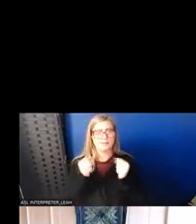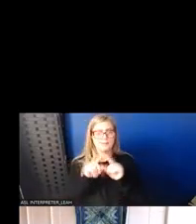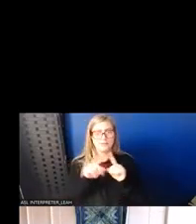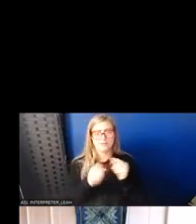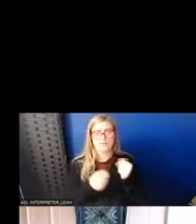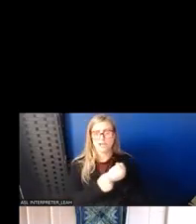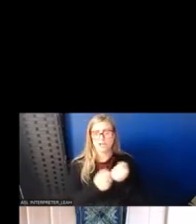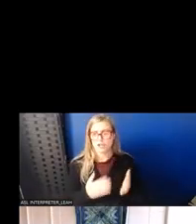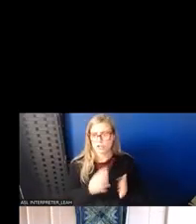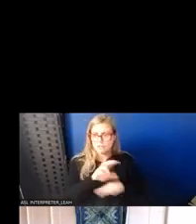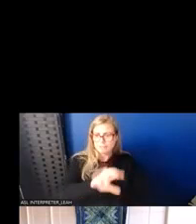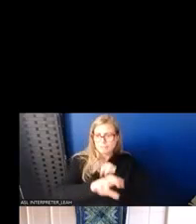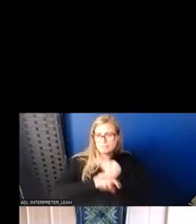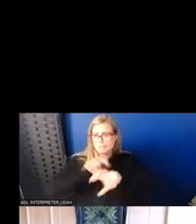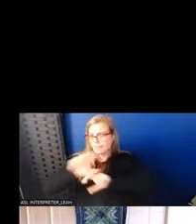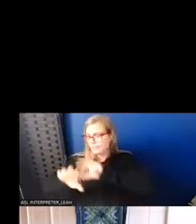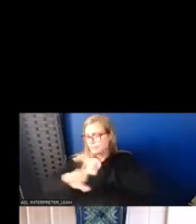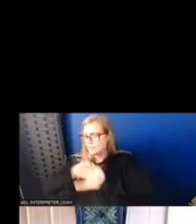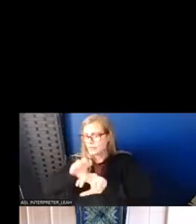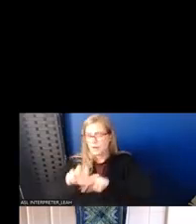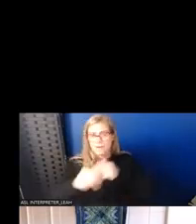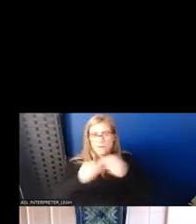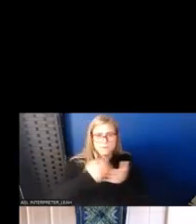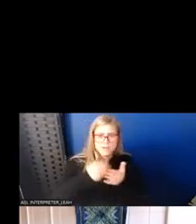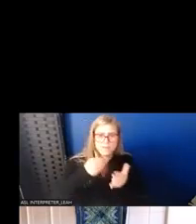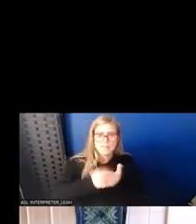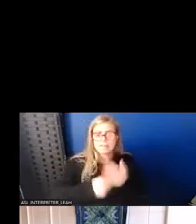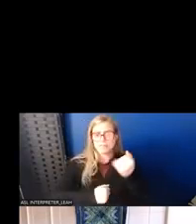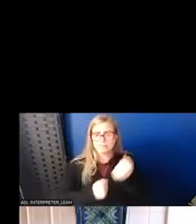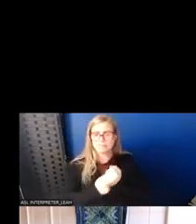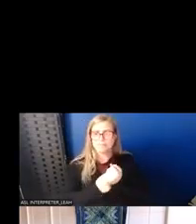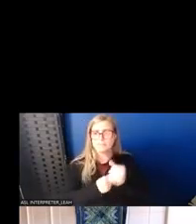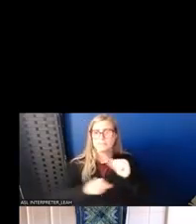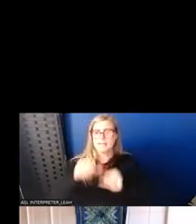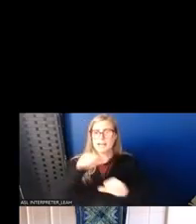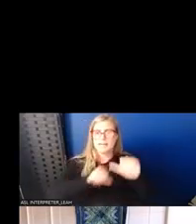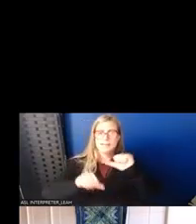about funding science that is driving research that is trying